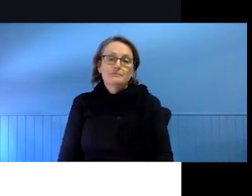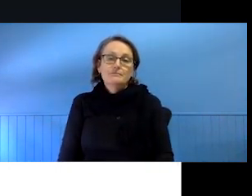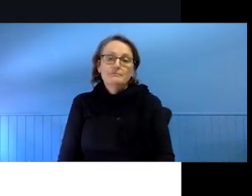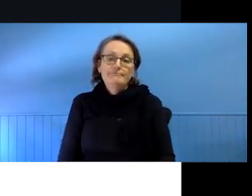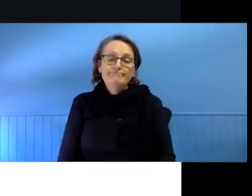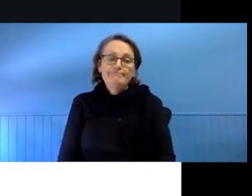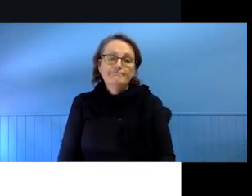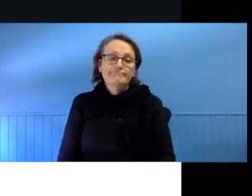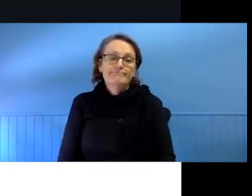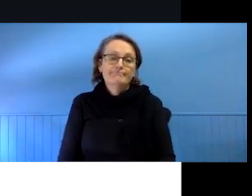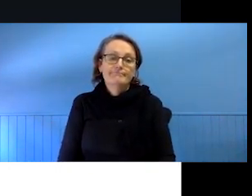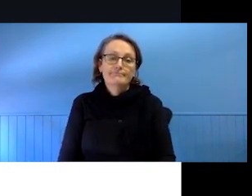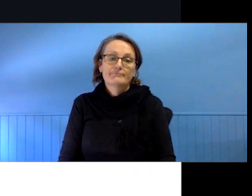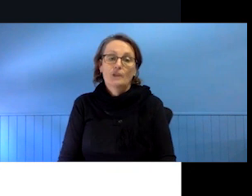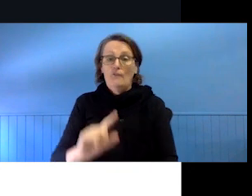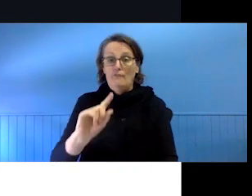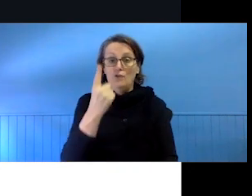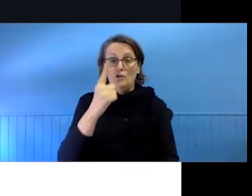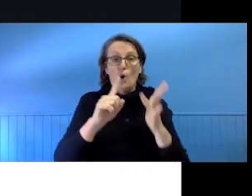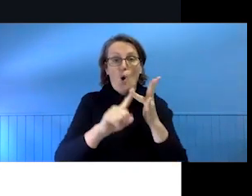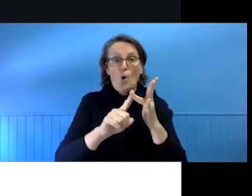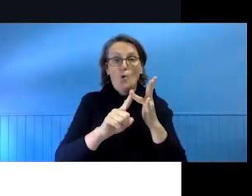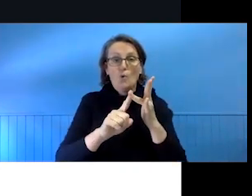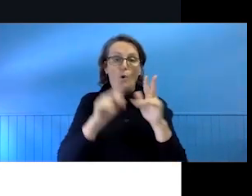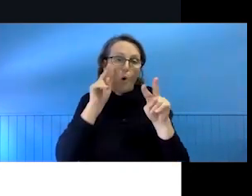start with observe. At this point, we want to gather as much relevant